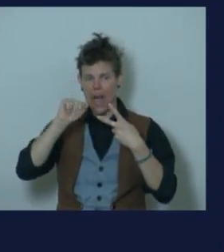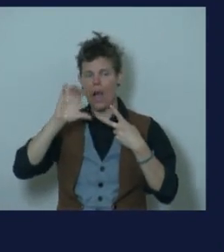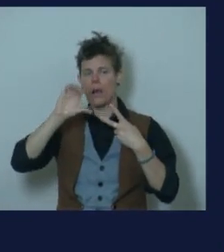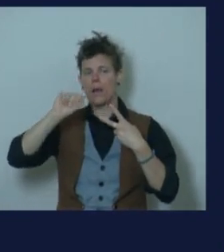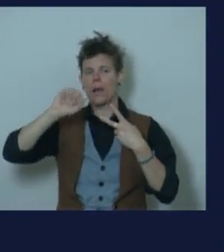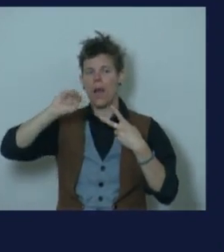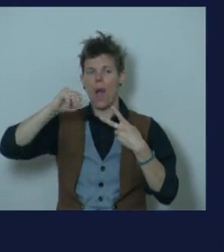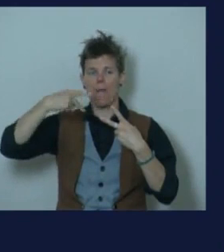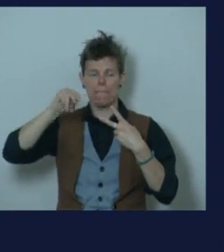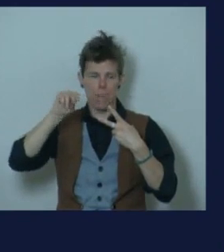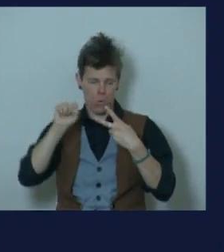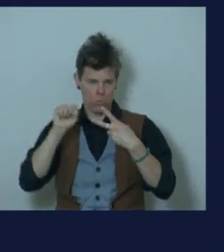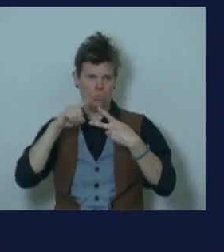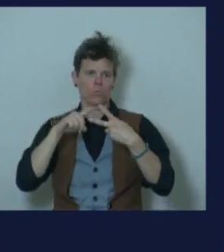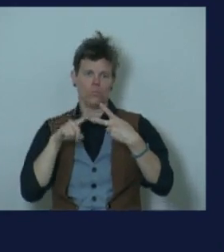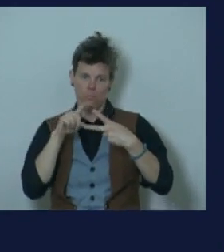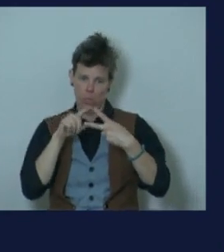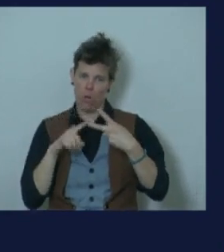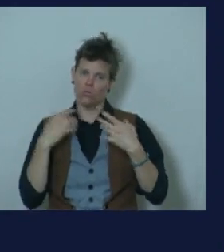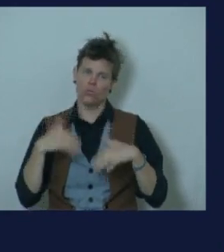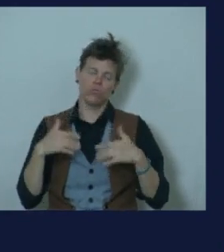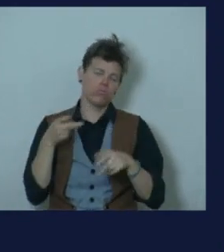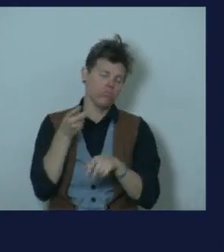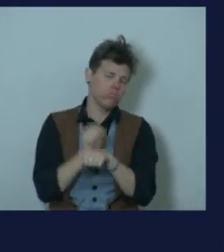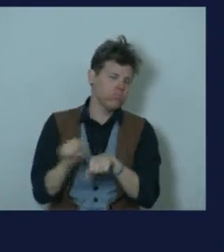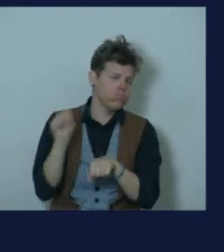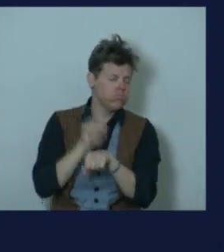FORMER REPRESENTATIVE BRIAN MOORE AND CHRISTINA COMPOS.